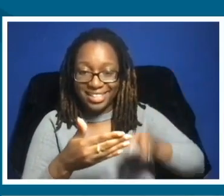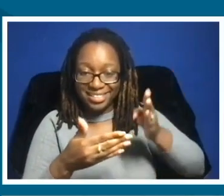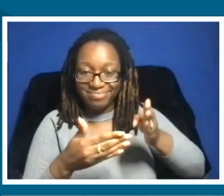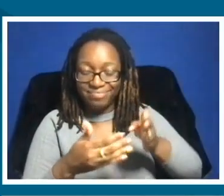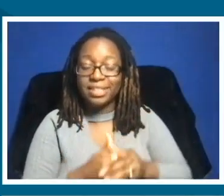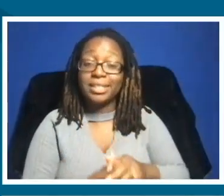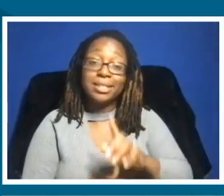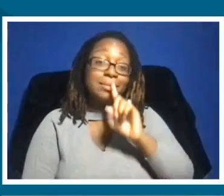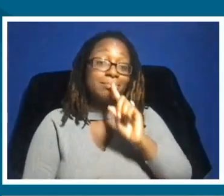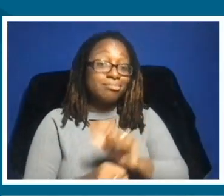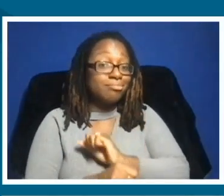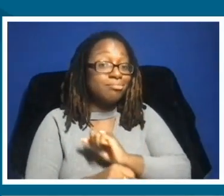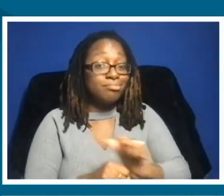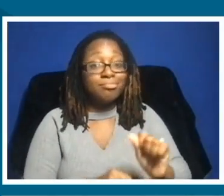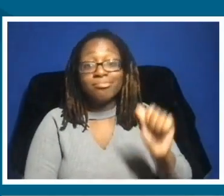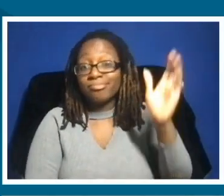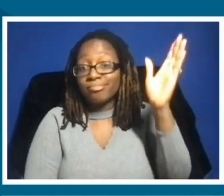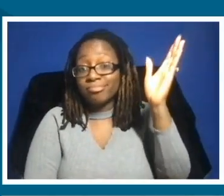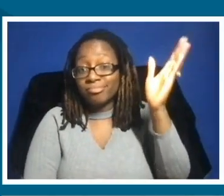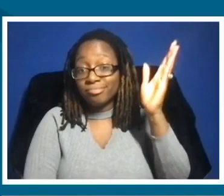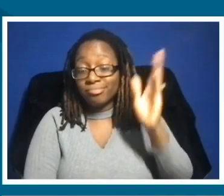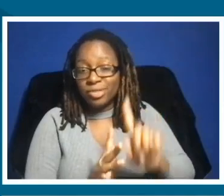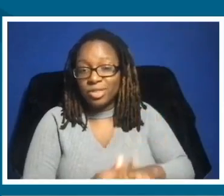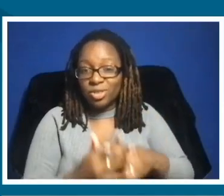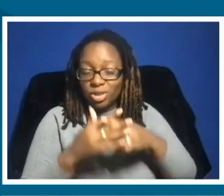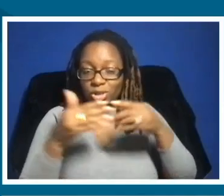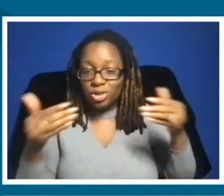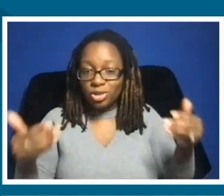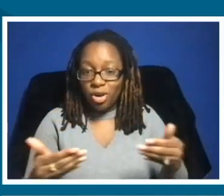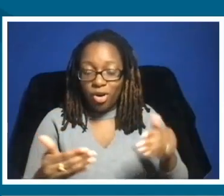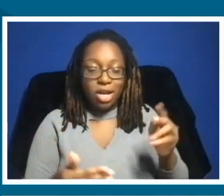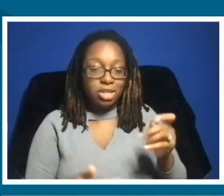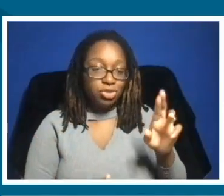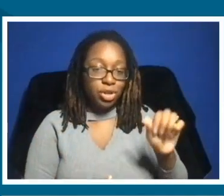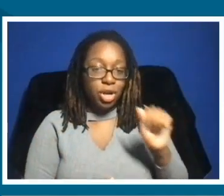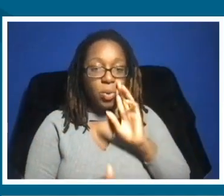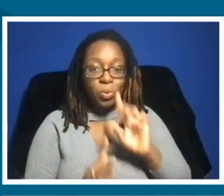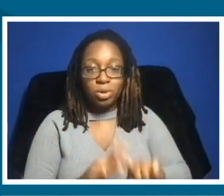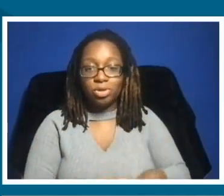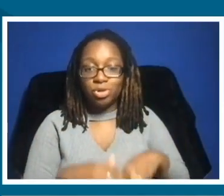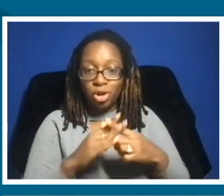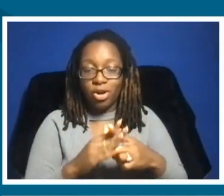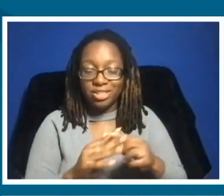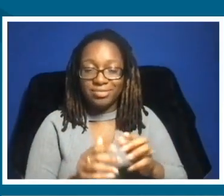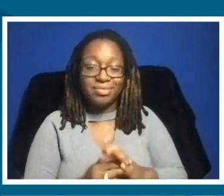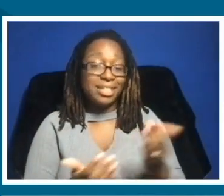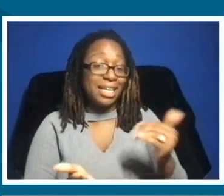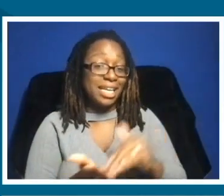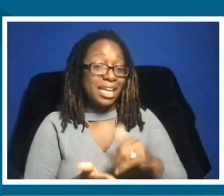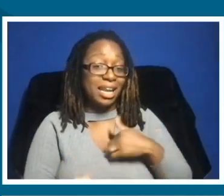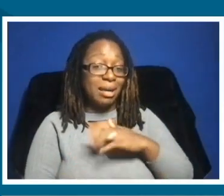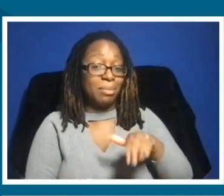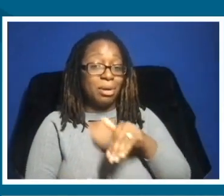andrea will take us right into the activations as i mentioned earlier i'm a middle